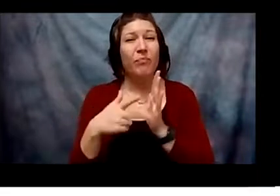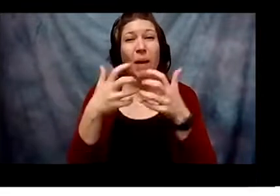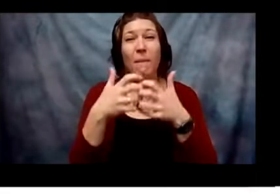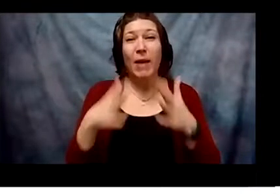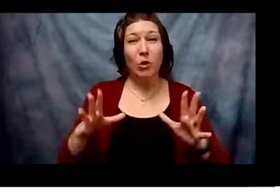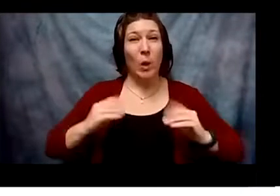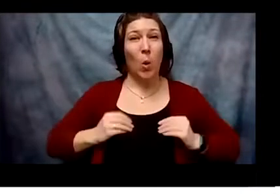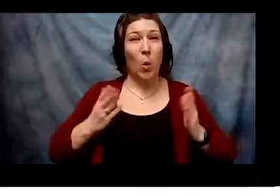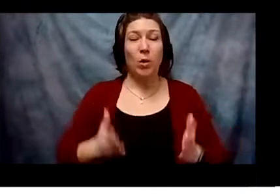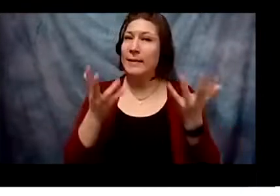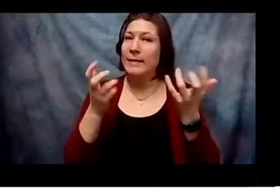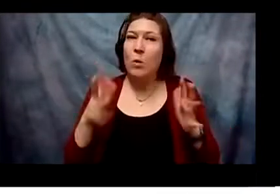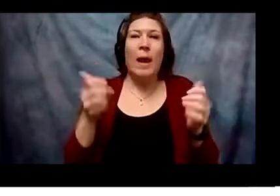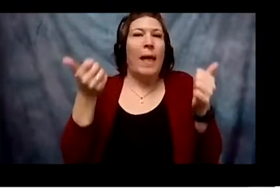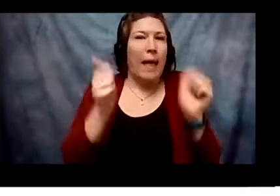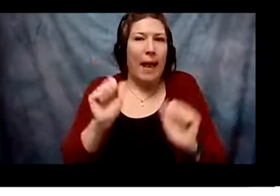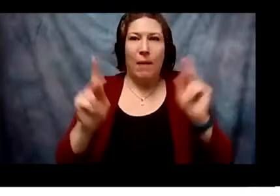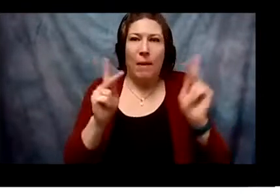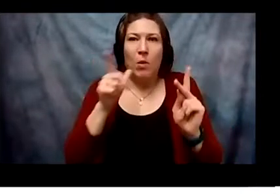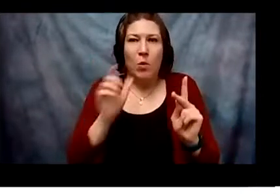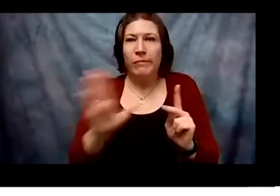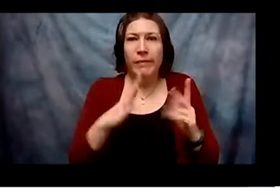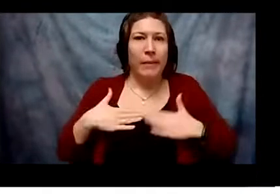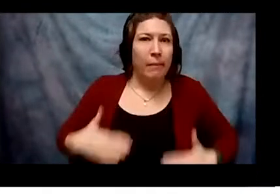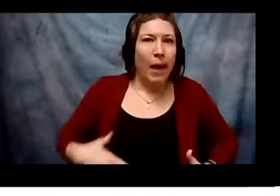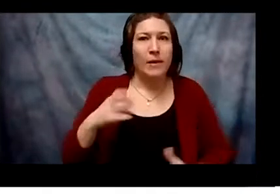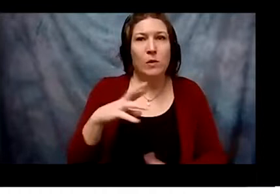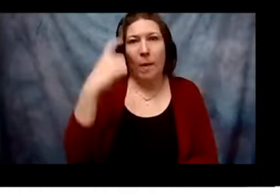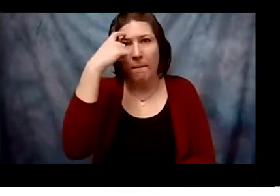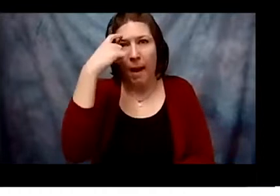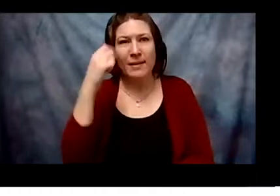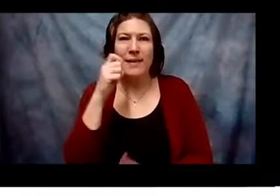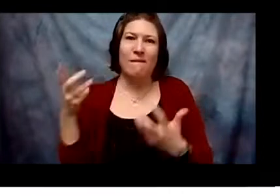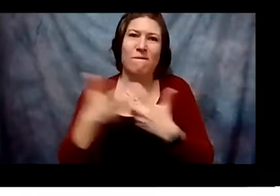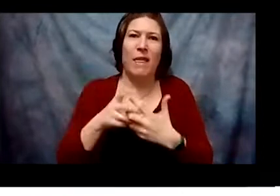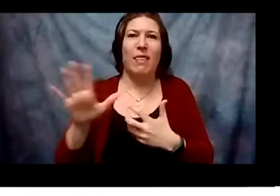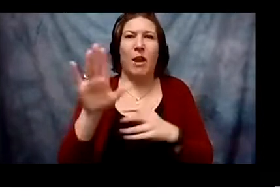did not want any people whose bodies and minds did not fit their standard system